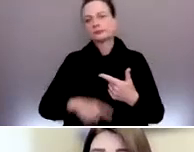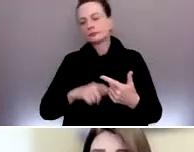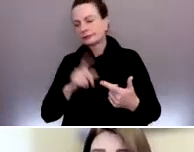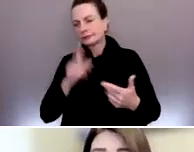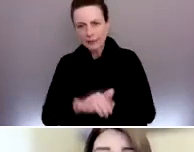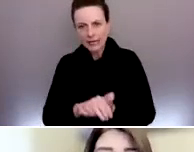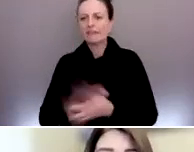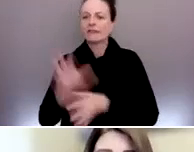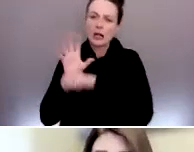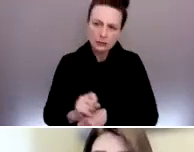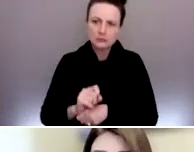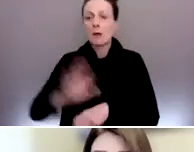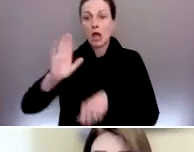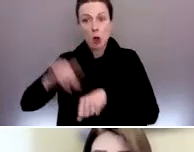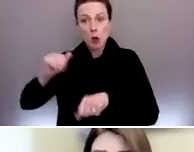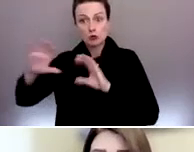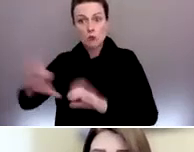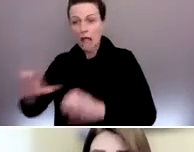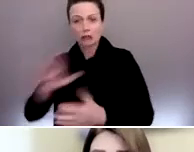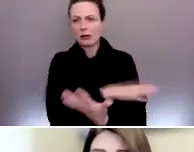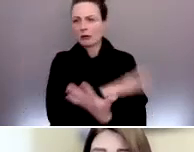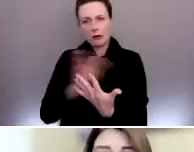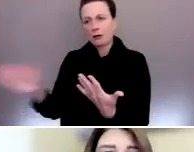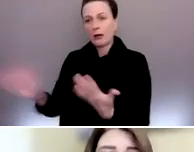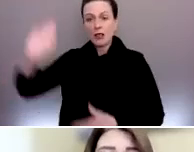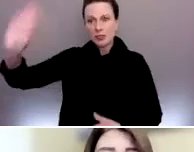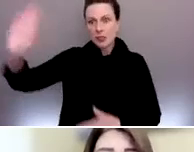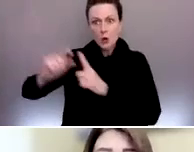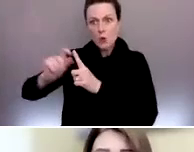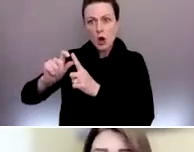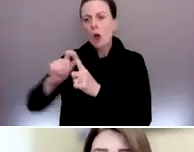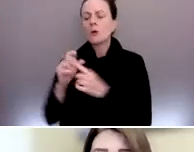and their calls to action. It is there words that hold such critical perspective in power.